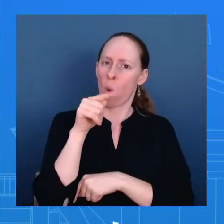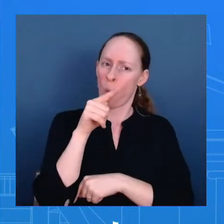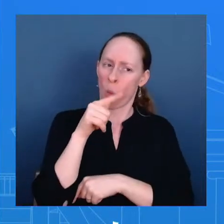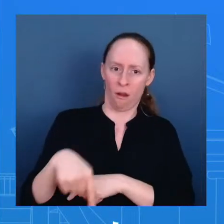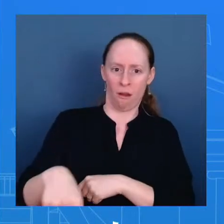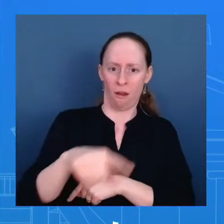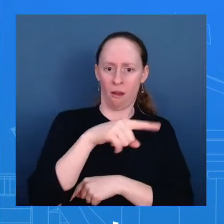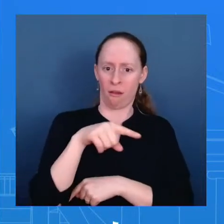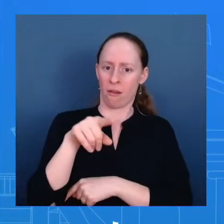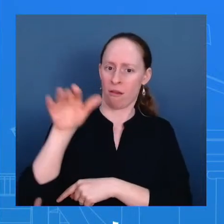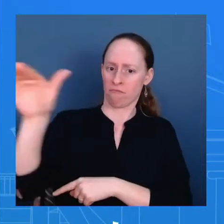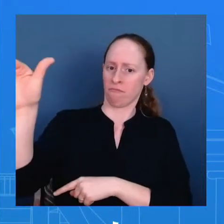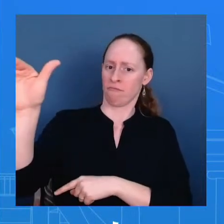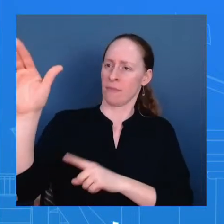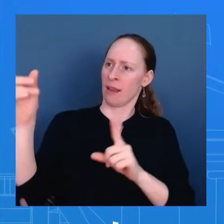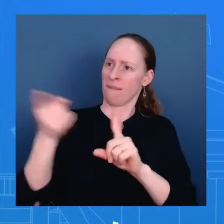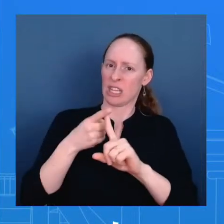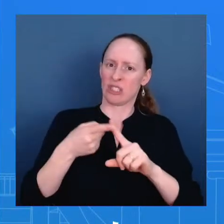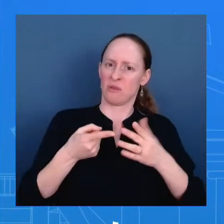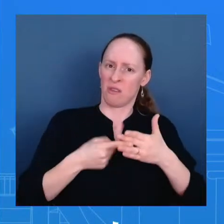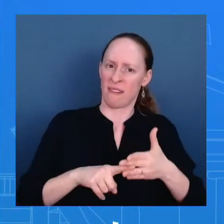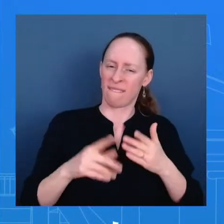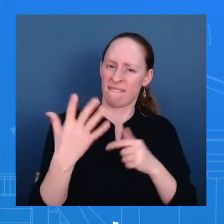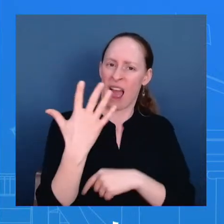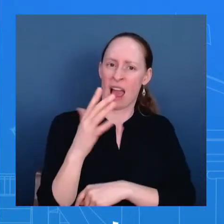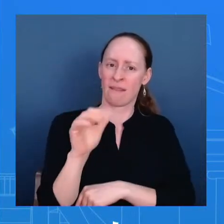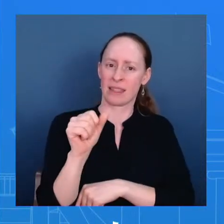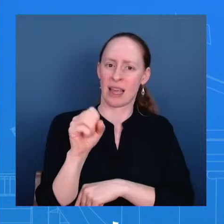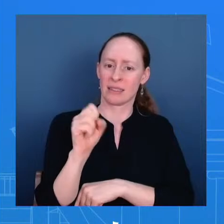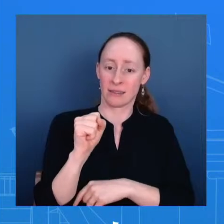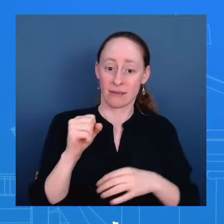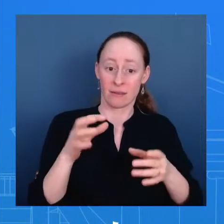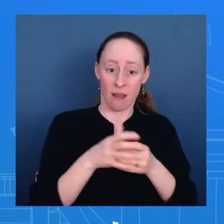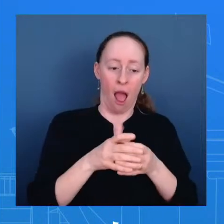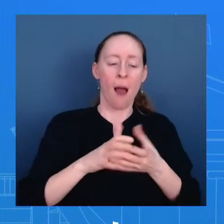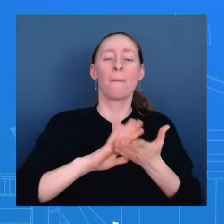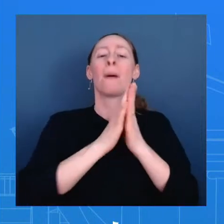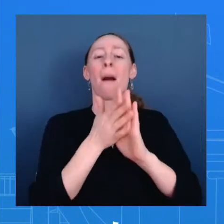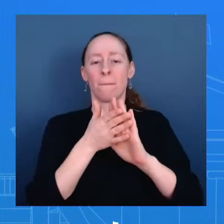Board of Education and heard before the Supreme Court, as well as the NAAC[P]